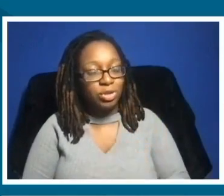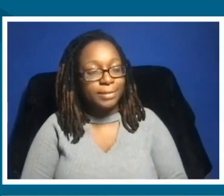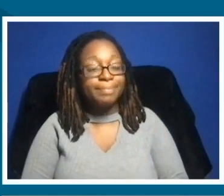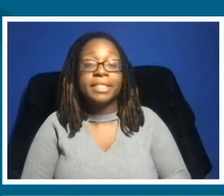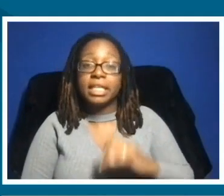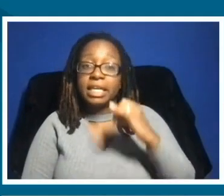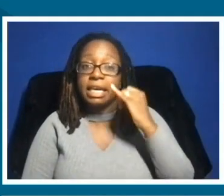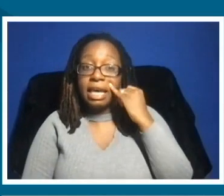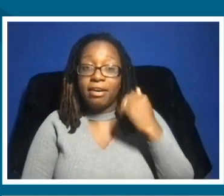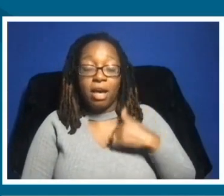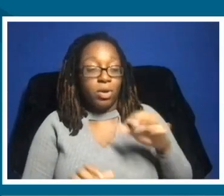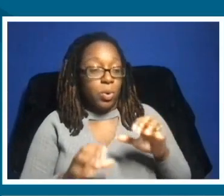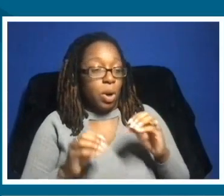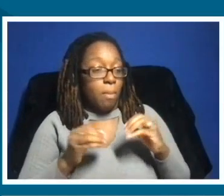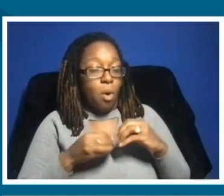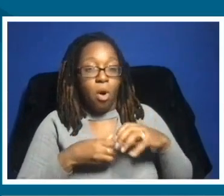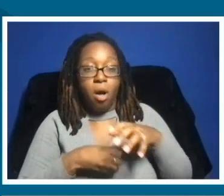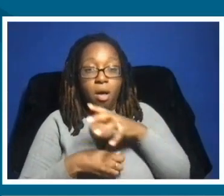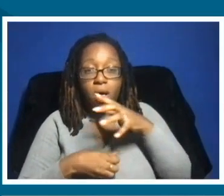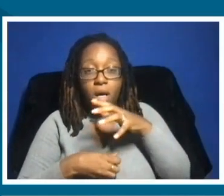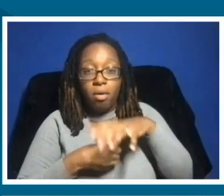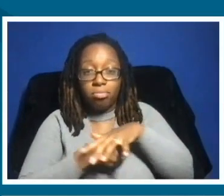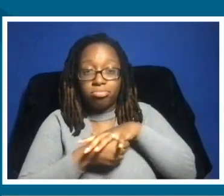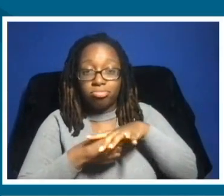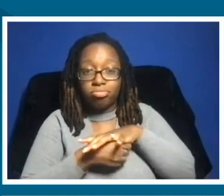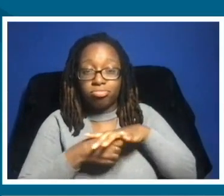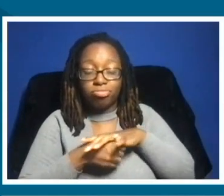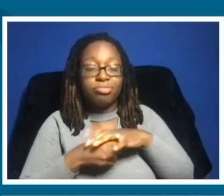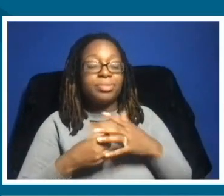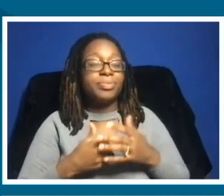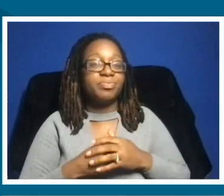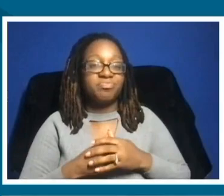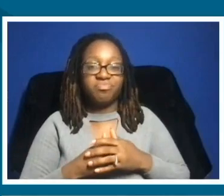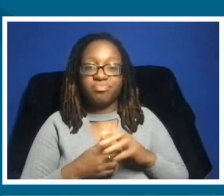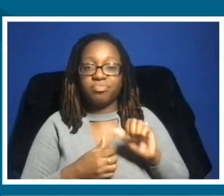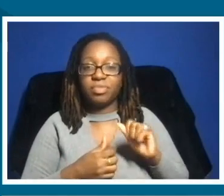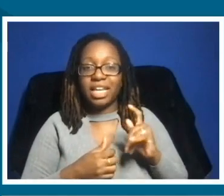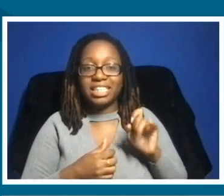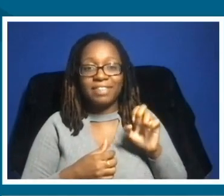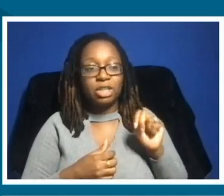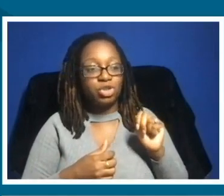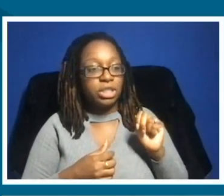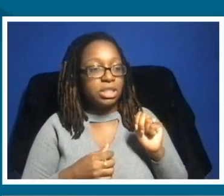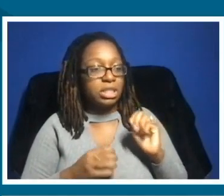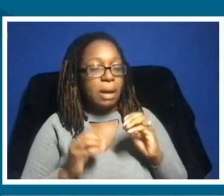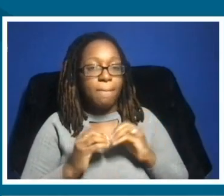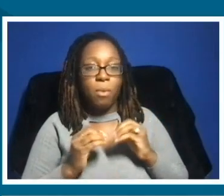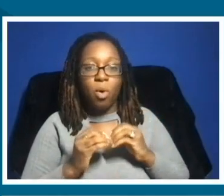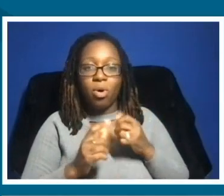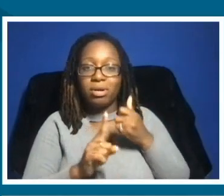more rural environment is uh activations that are kind of